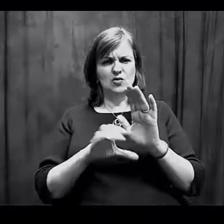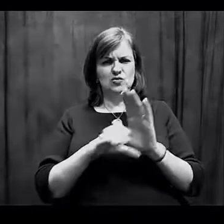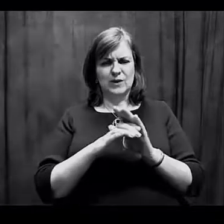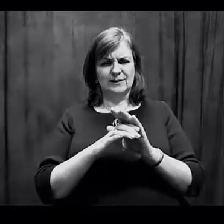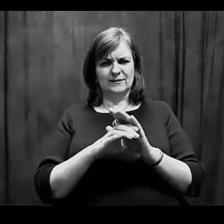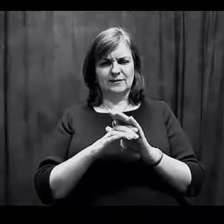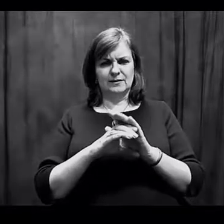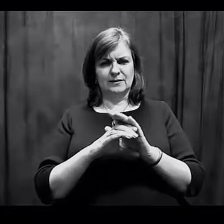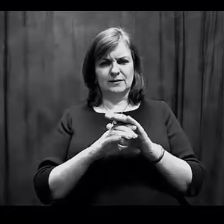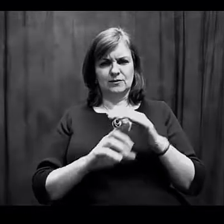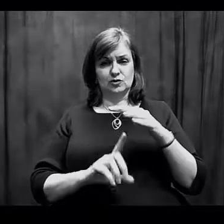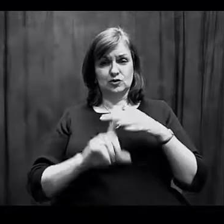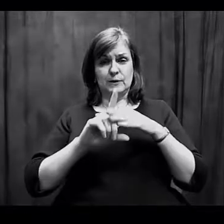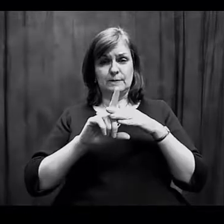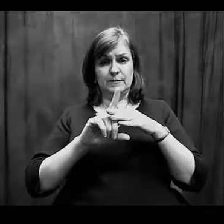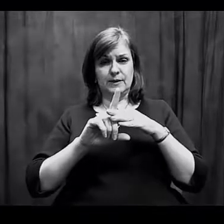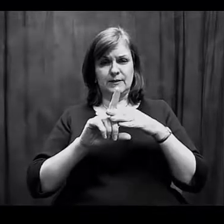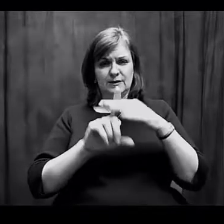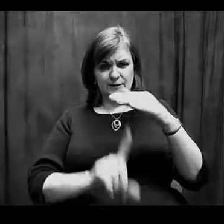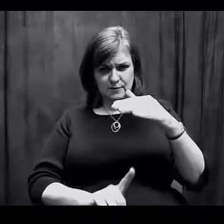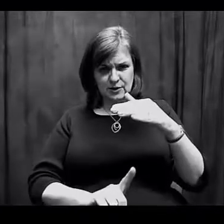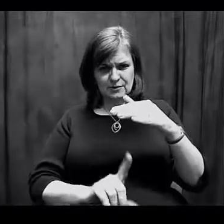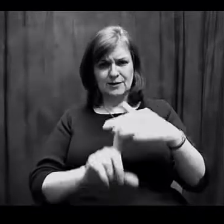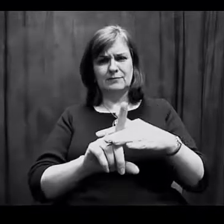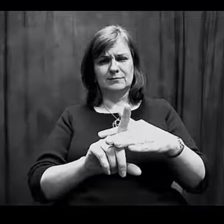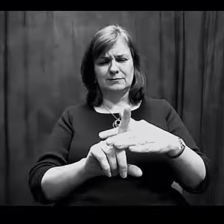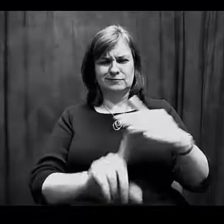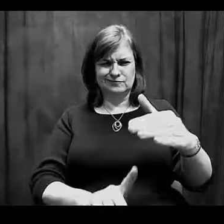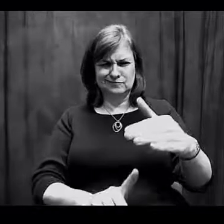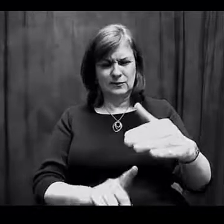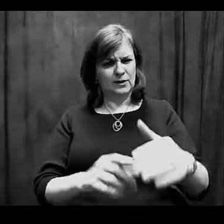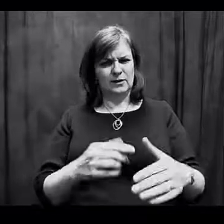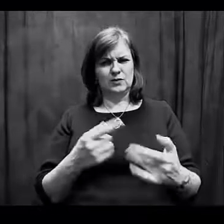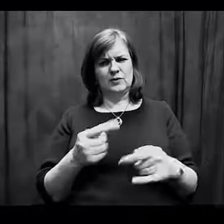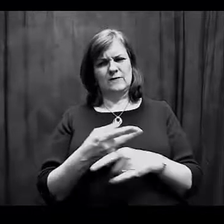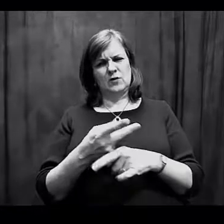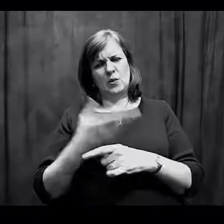so these traits seem to be disappearing and reappearing ! so, he's gotta get a handle on